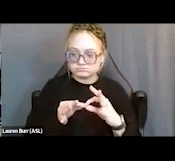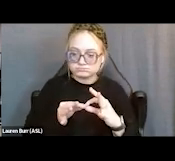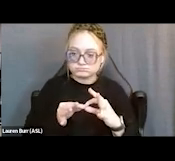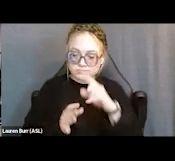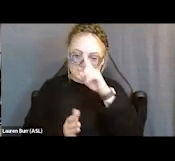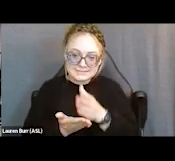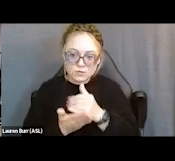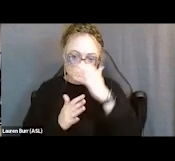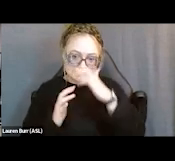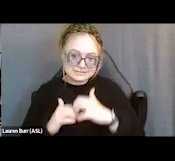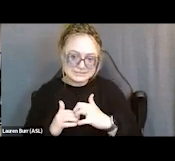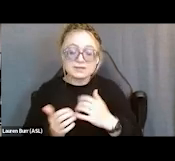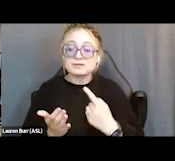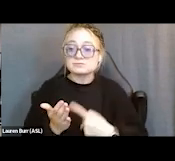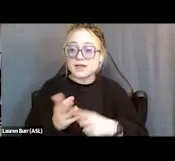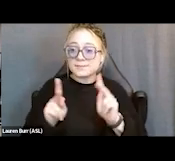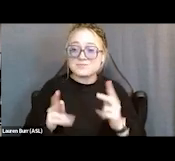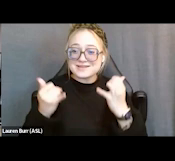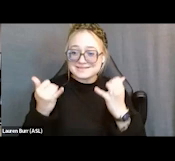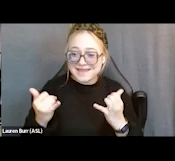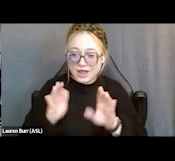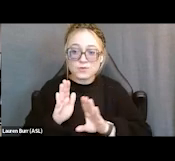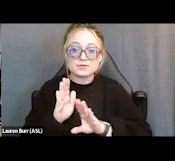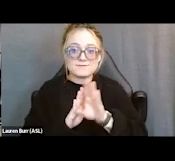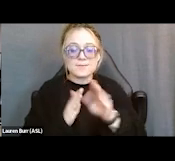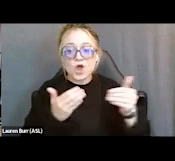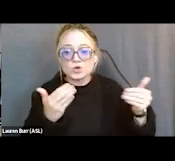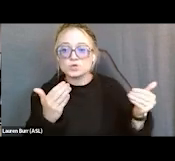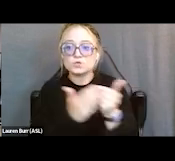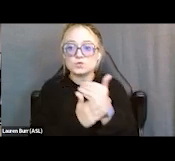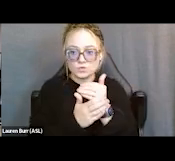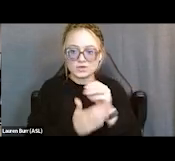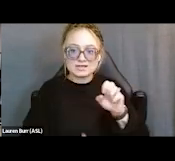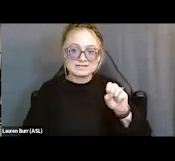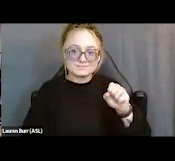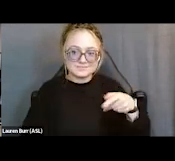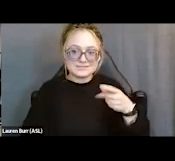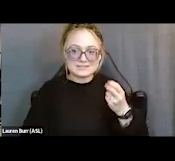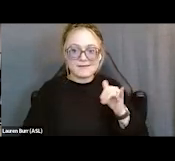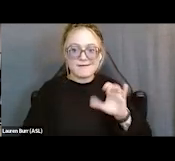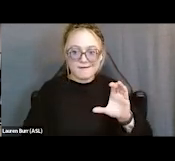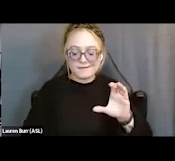sometimes people now develop a new psychotic disorder that is a little bit more chronic and they experience